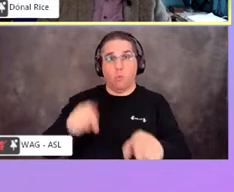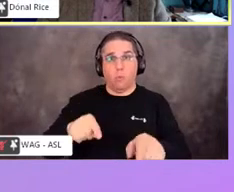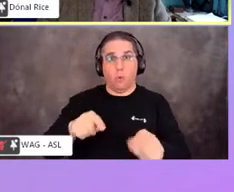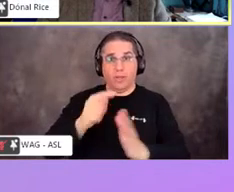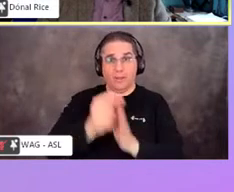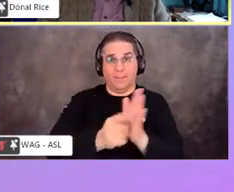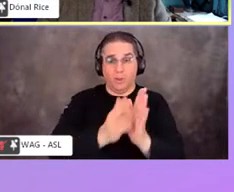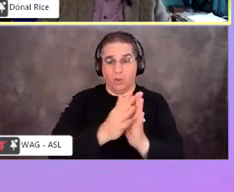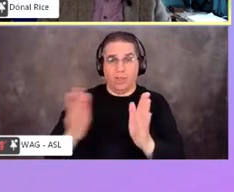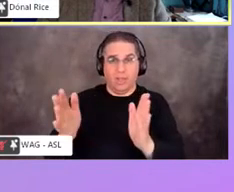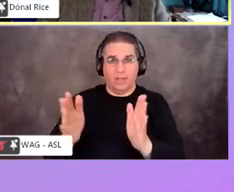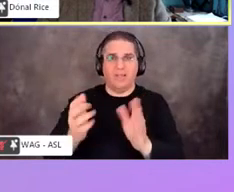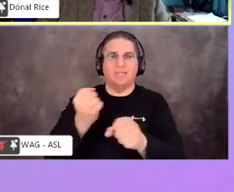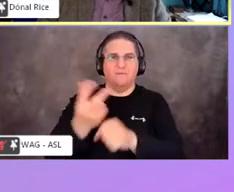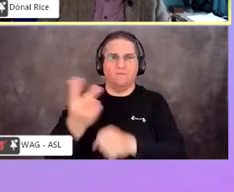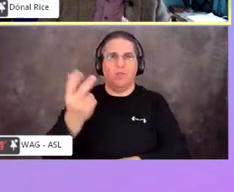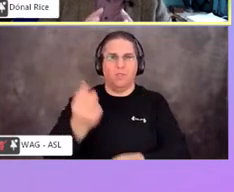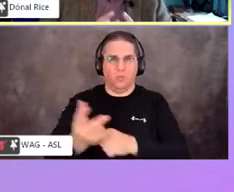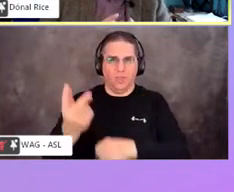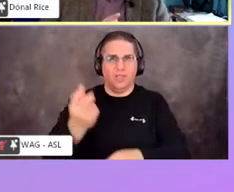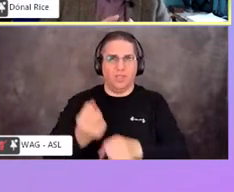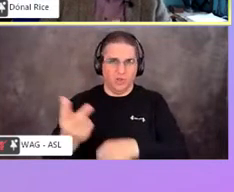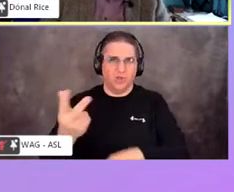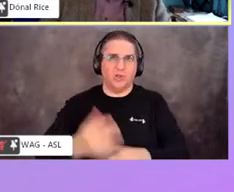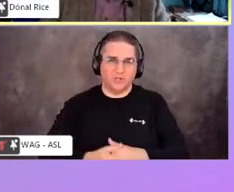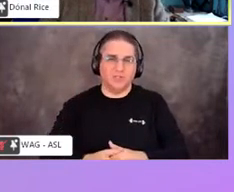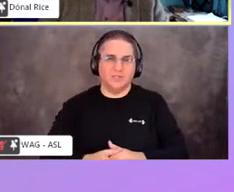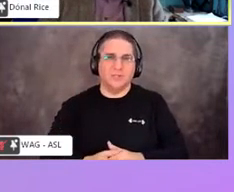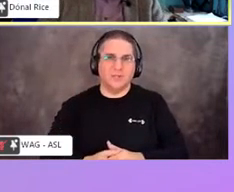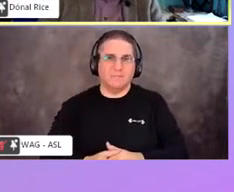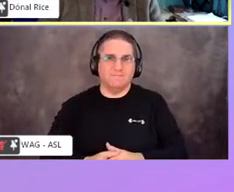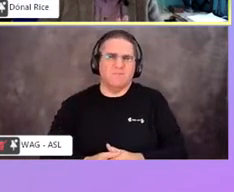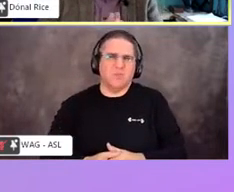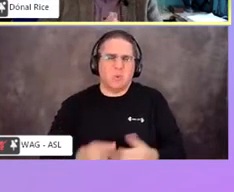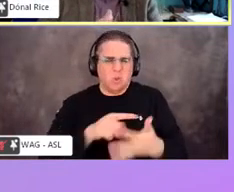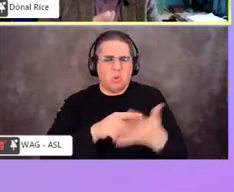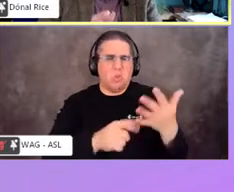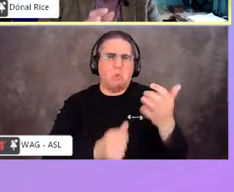course we get collision reports and submit them to